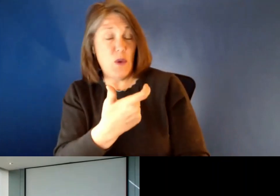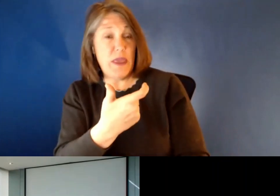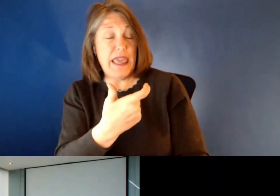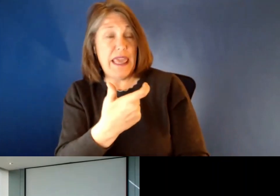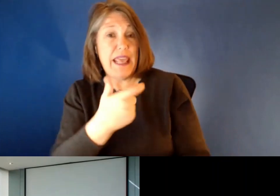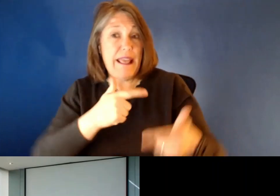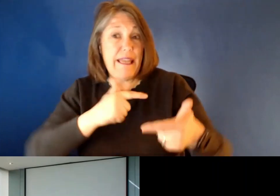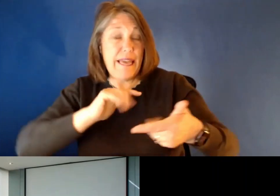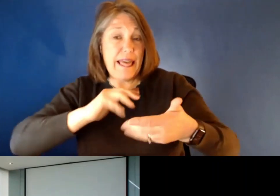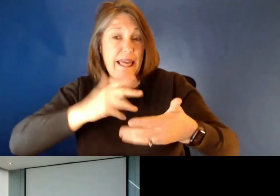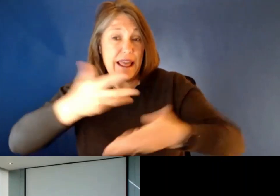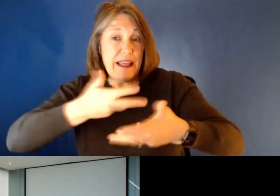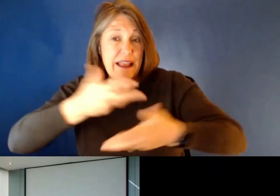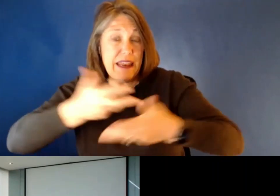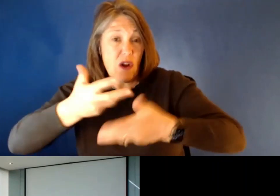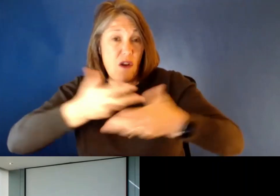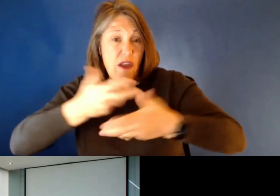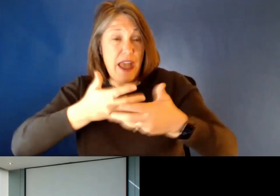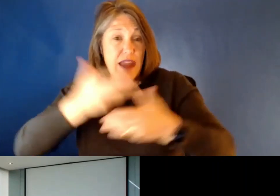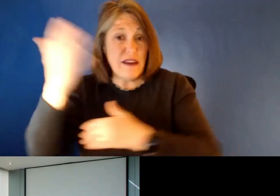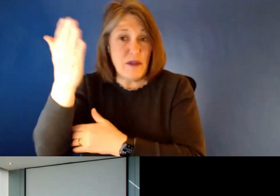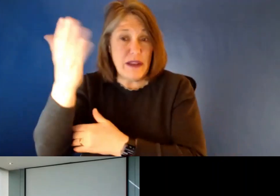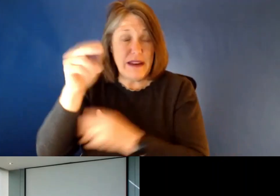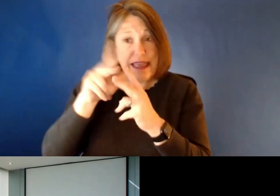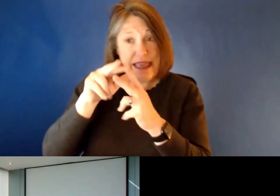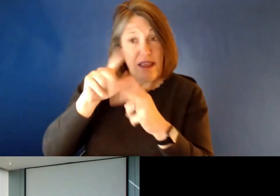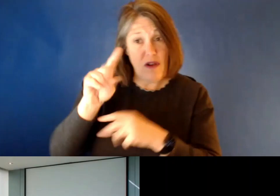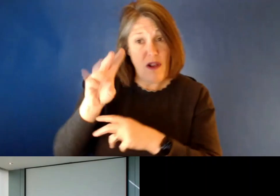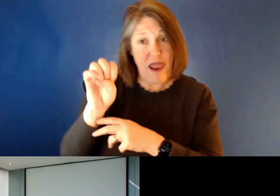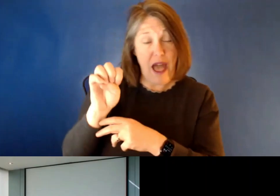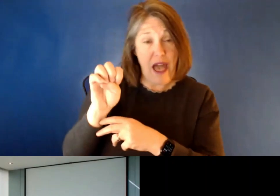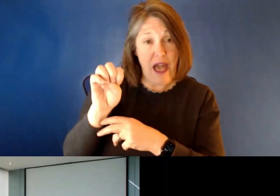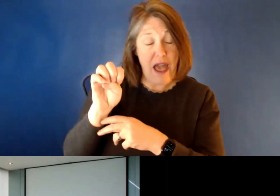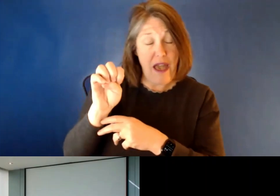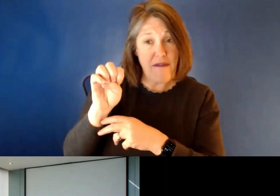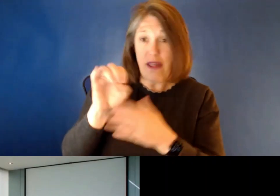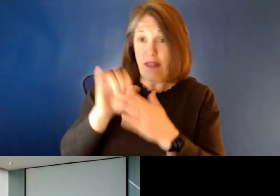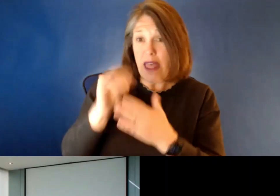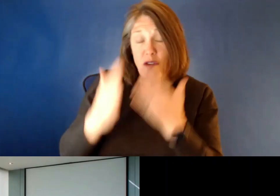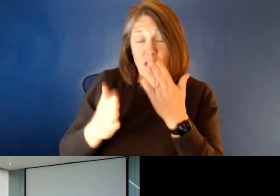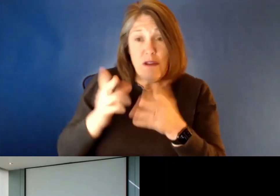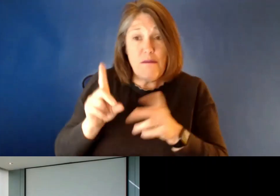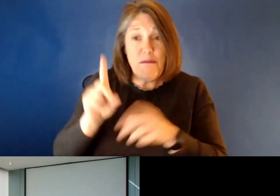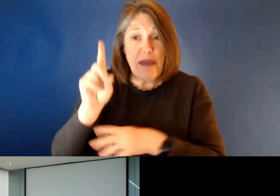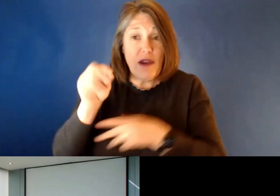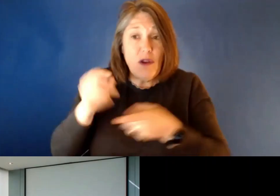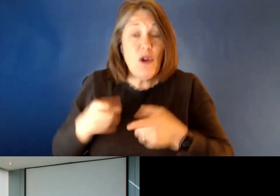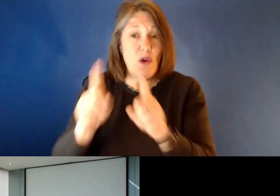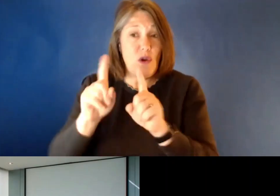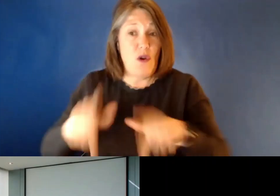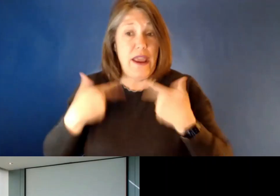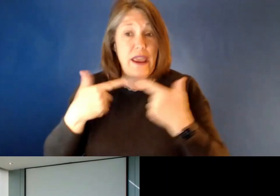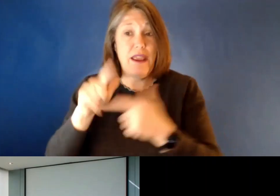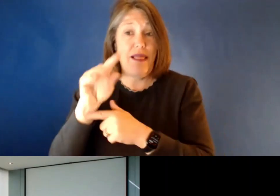presentation, either live, what you may do during your life sessions, all sessions